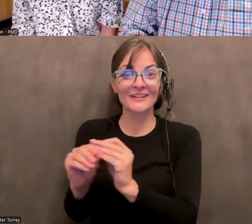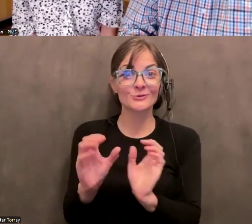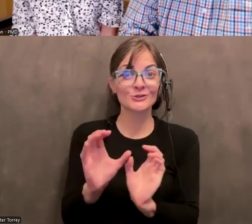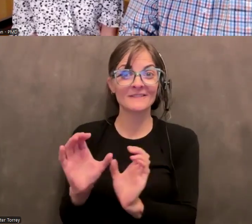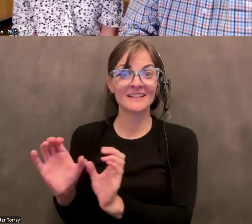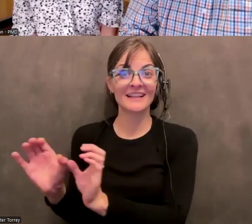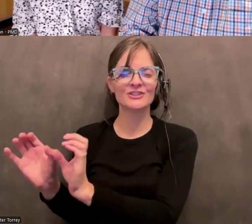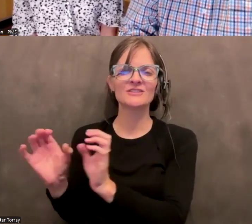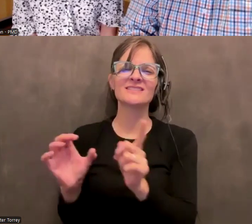And that's so clear here.